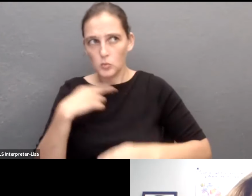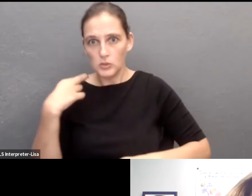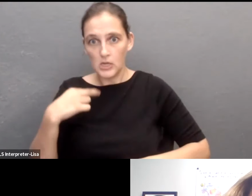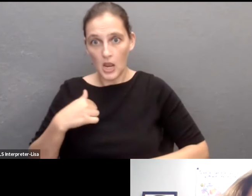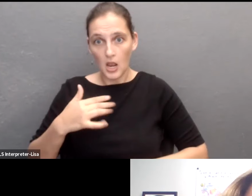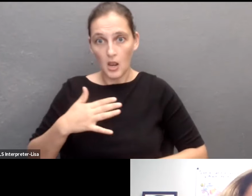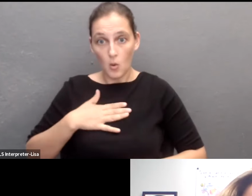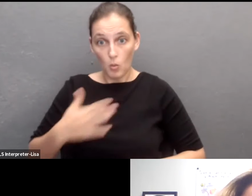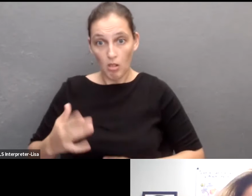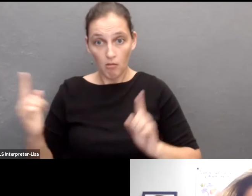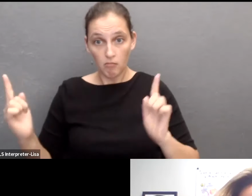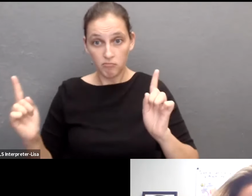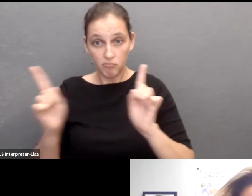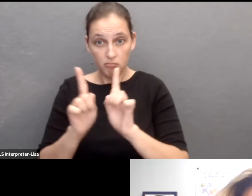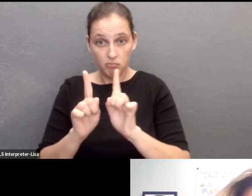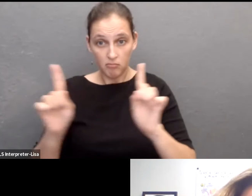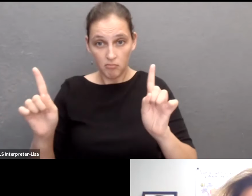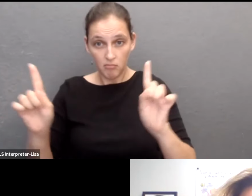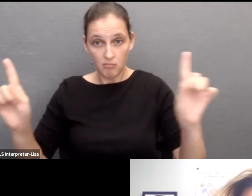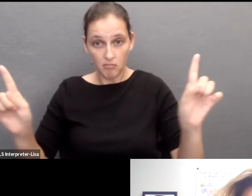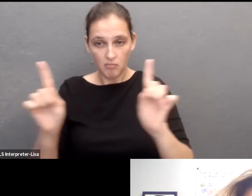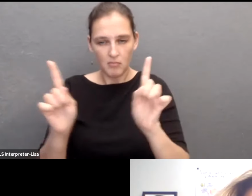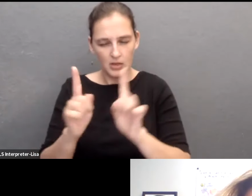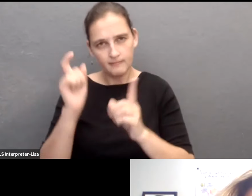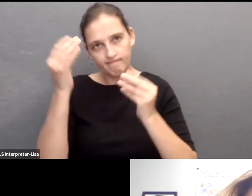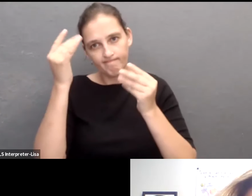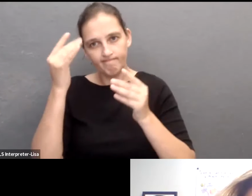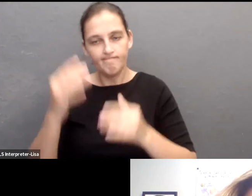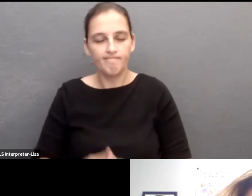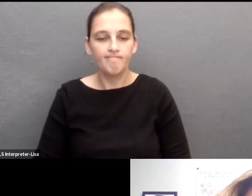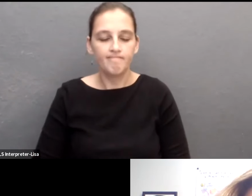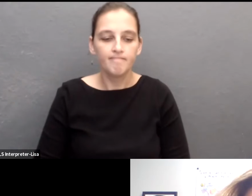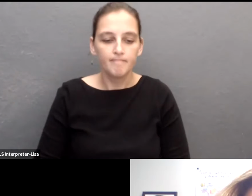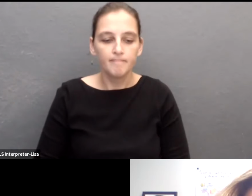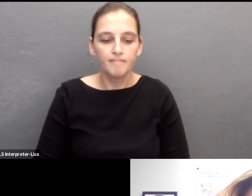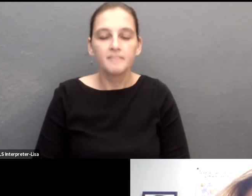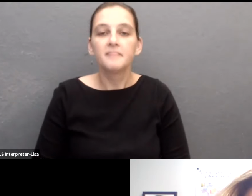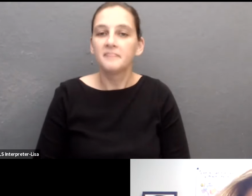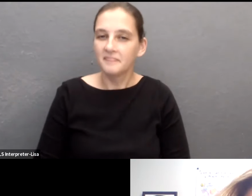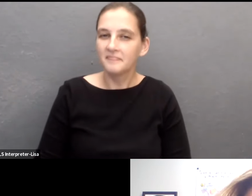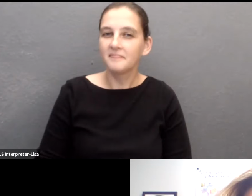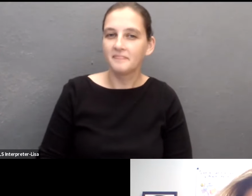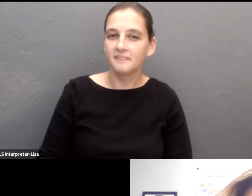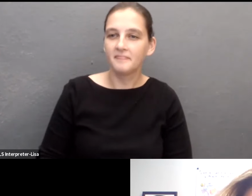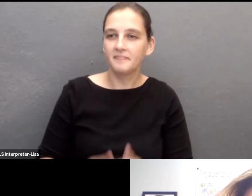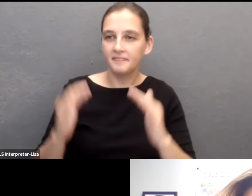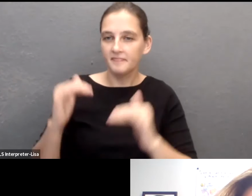people and take all those factors in. Matt Norris: Great and here's a couple of questions related